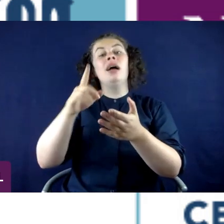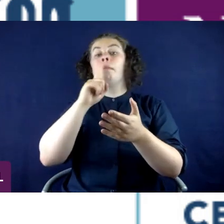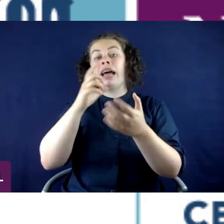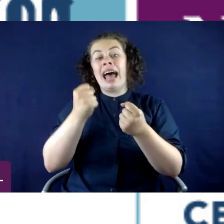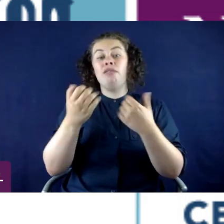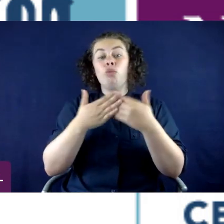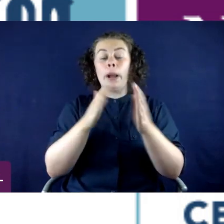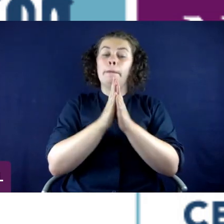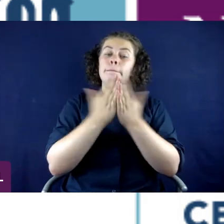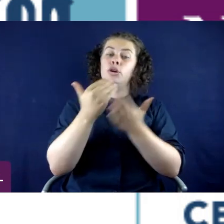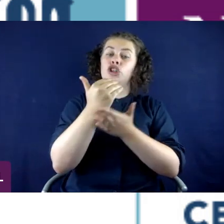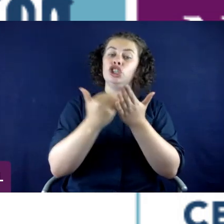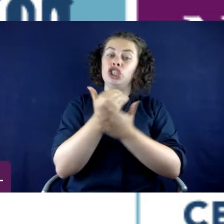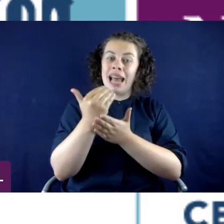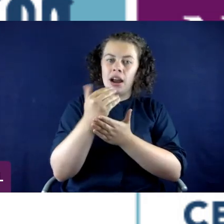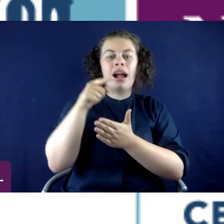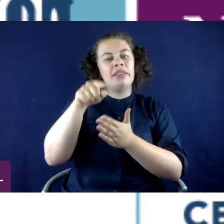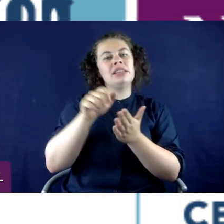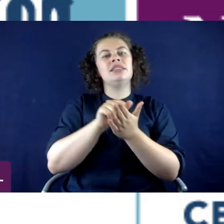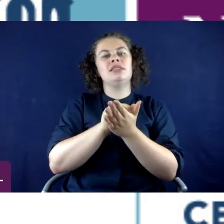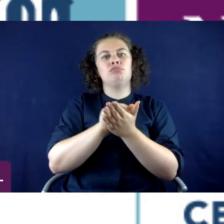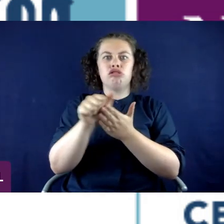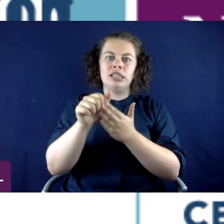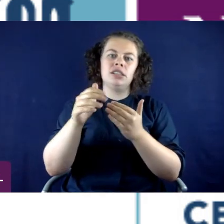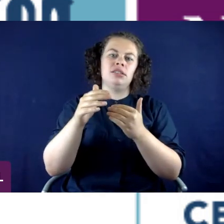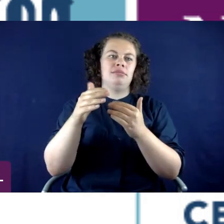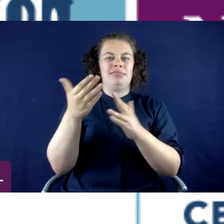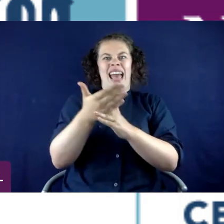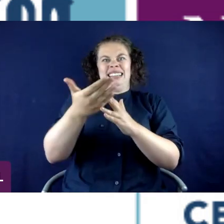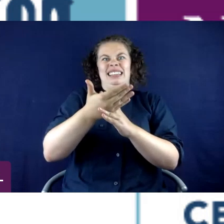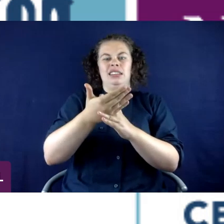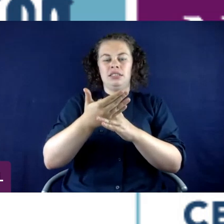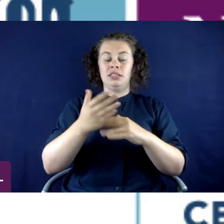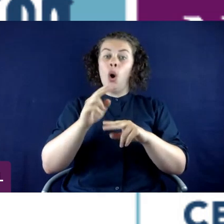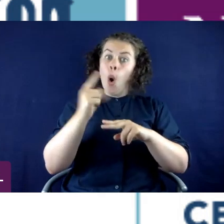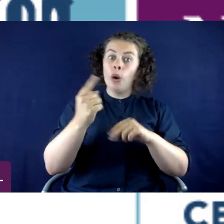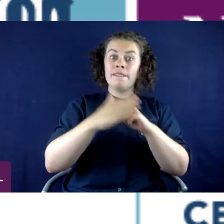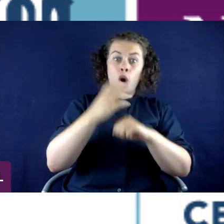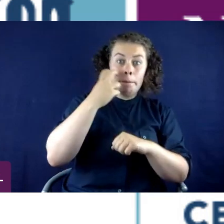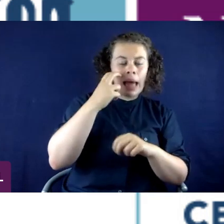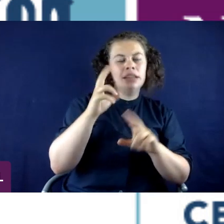for blind, those who are print disabled.